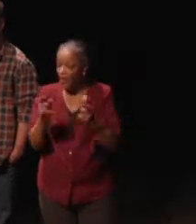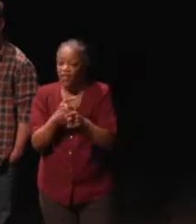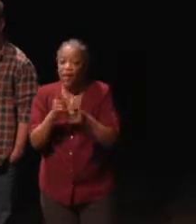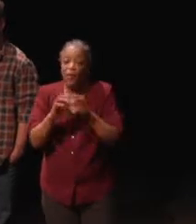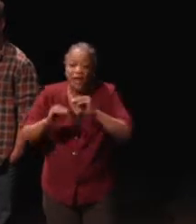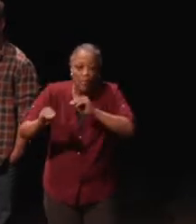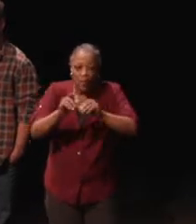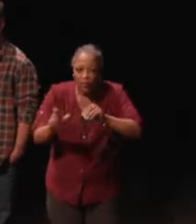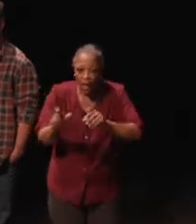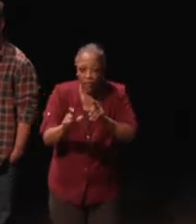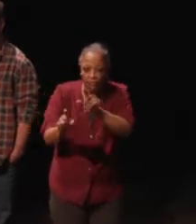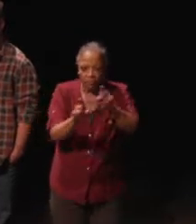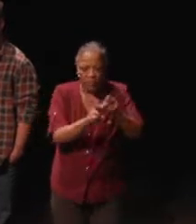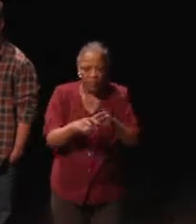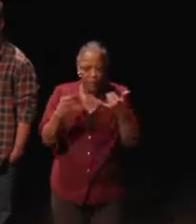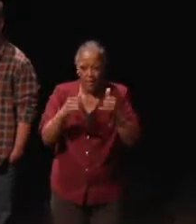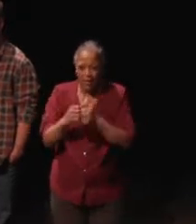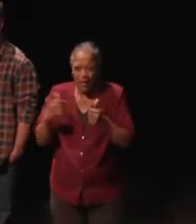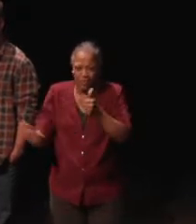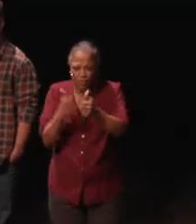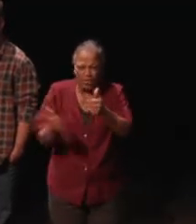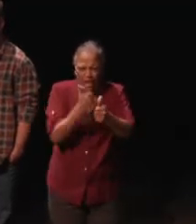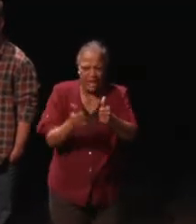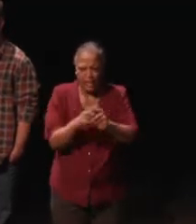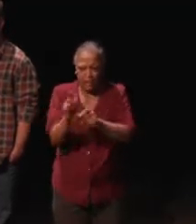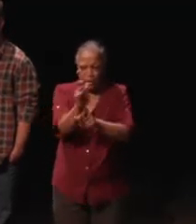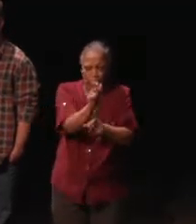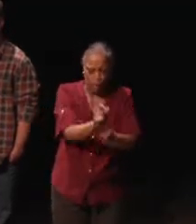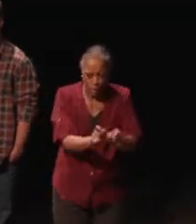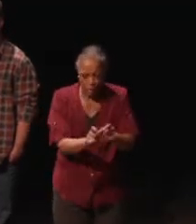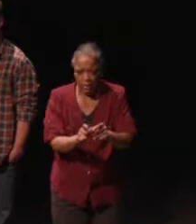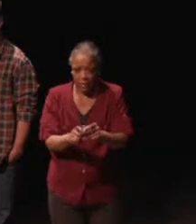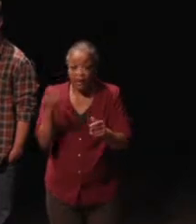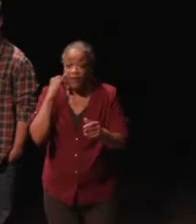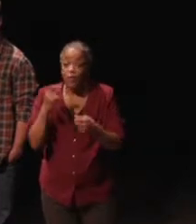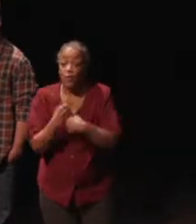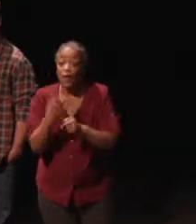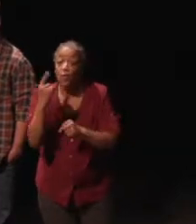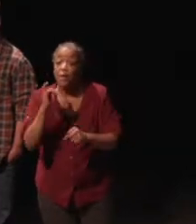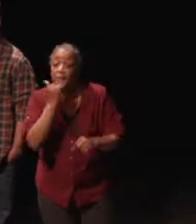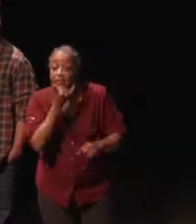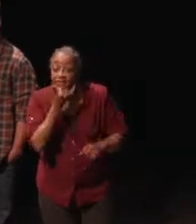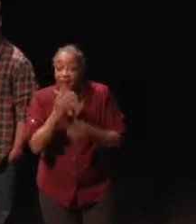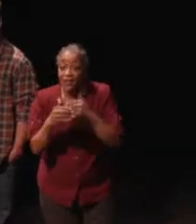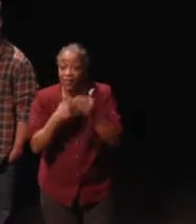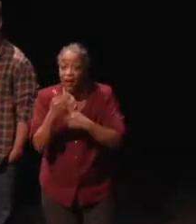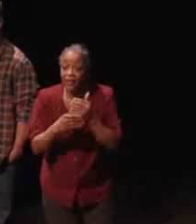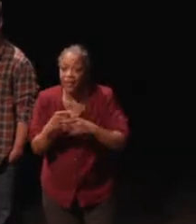and the player would have to chase it which is no good. And if you made one mistake in the whole process, you'd go all the way back to the beginning,